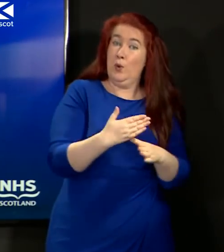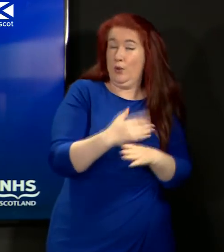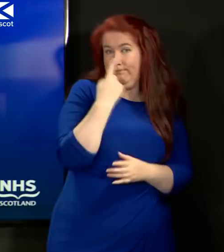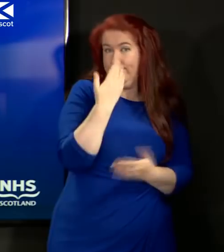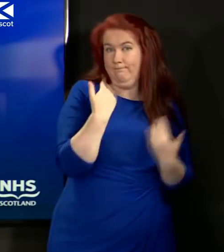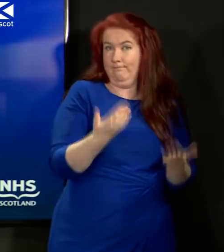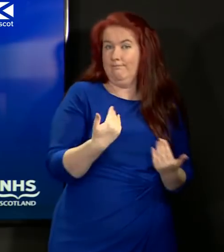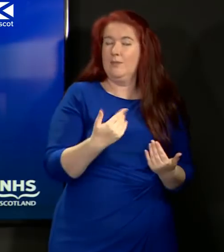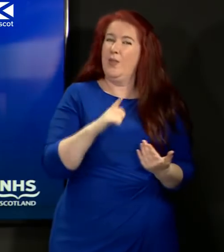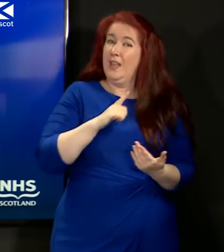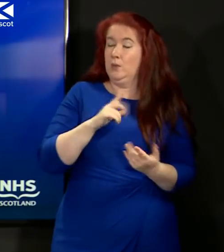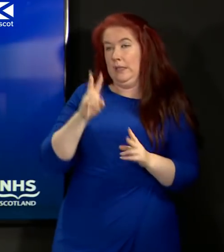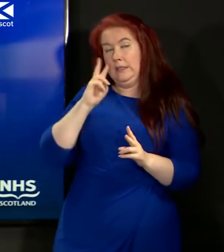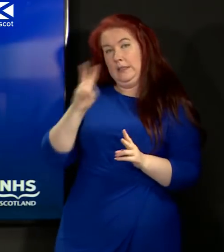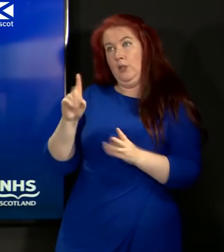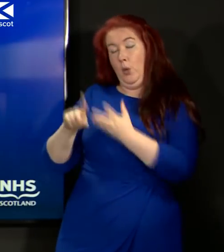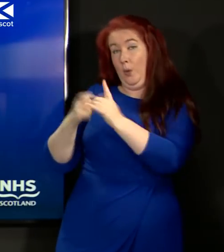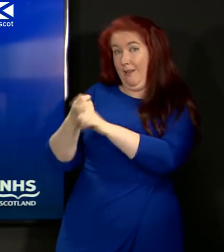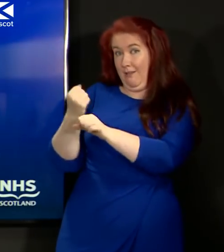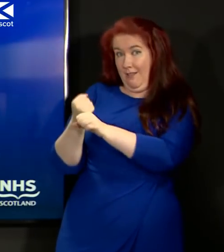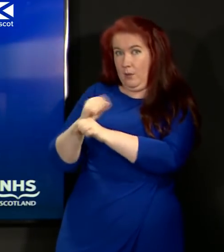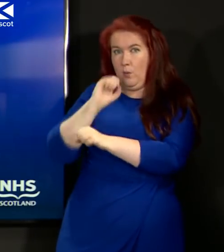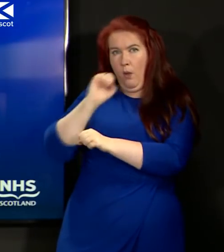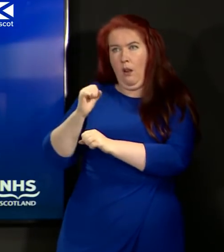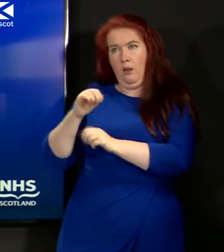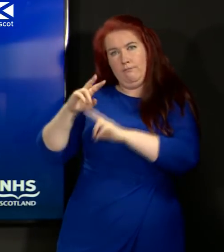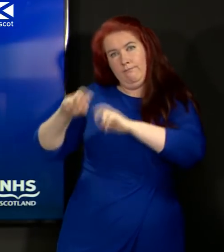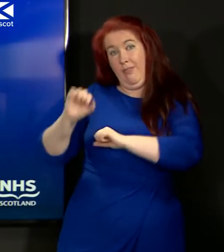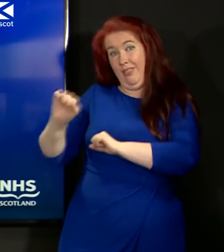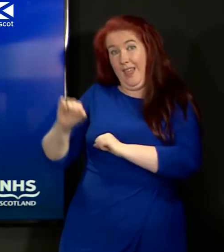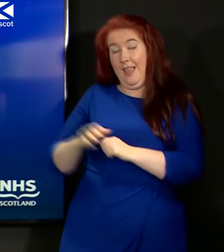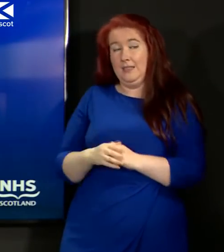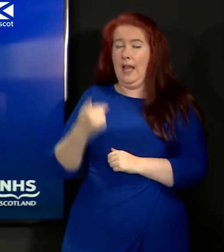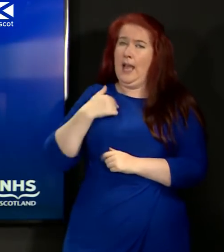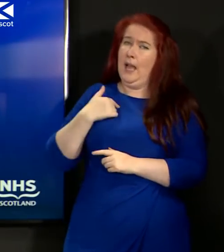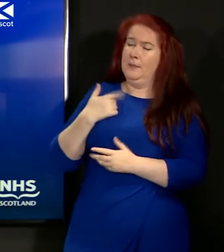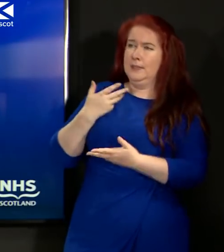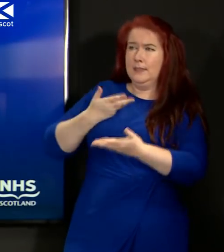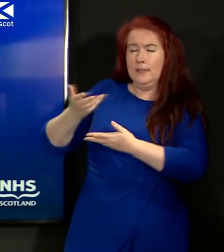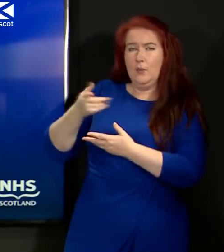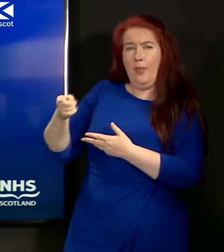be looking at theirs. And the case I'm putting to the Chancellor is that he has to look at